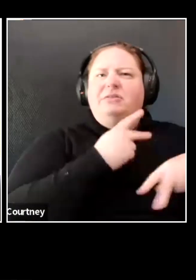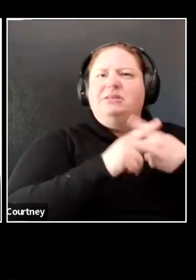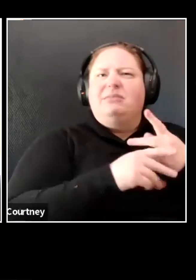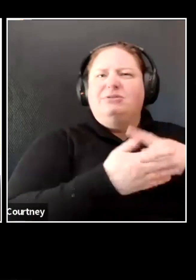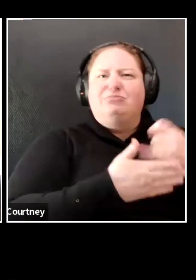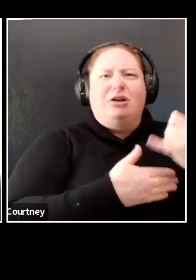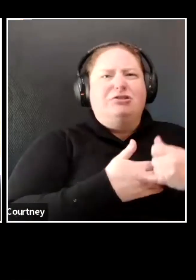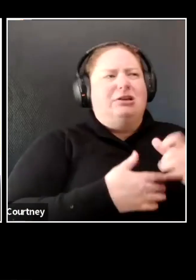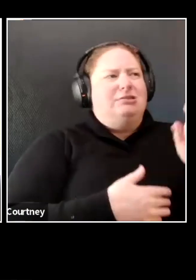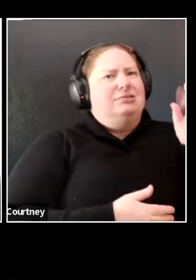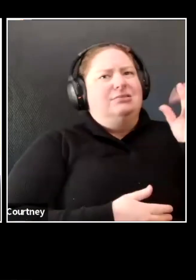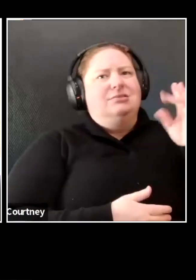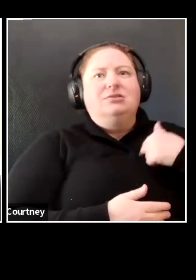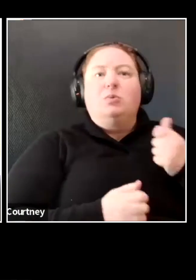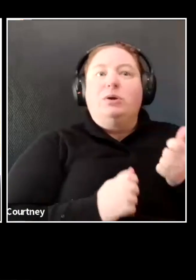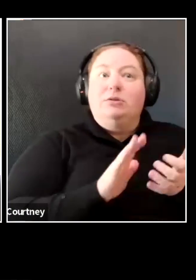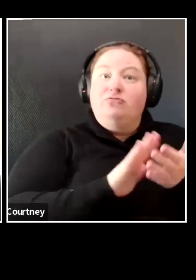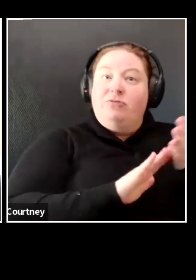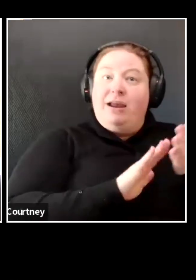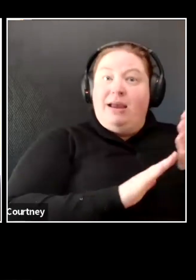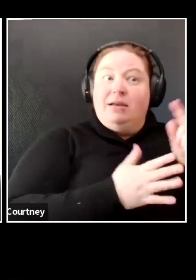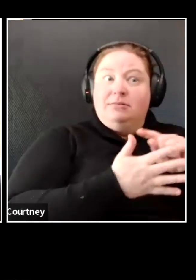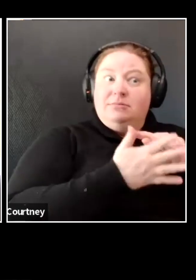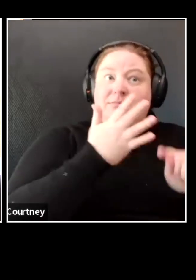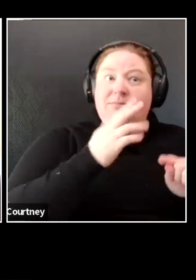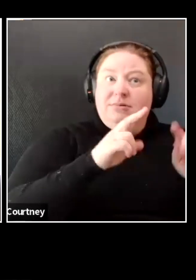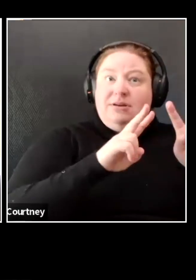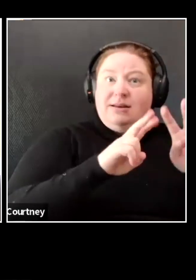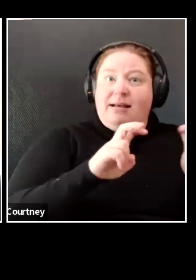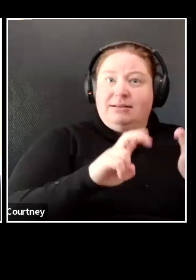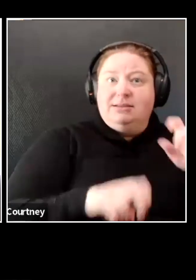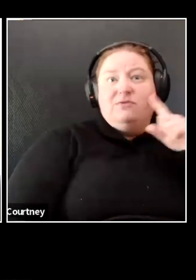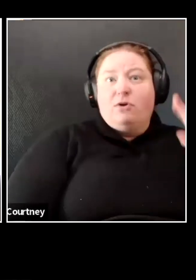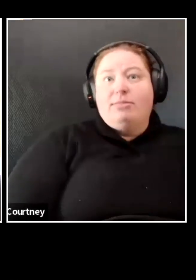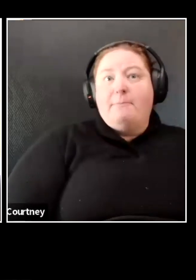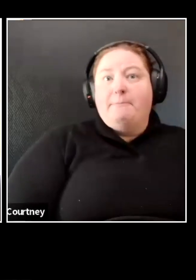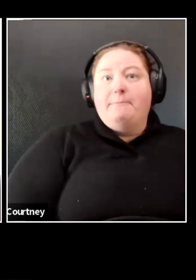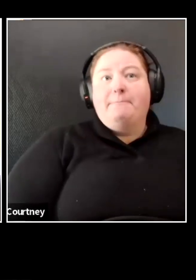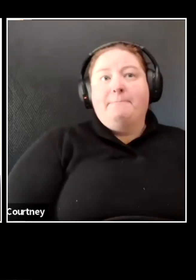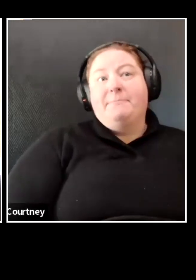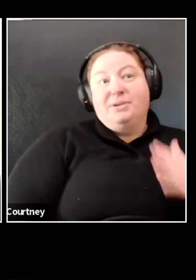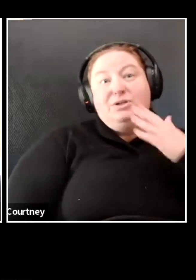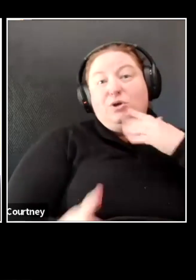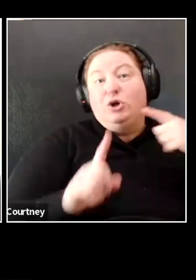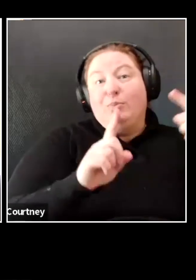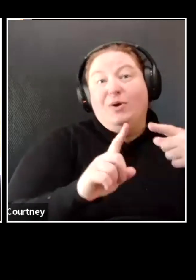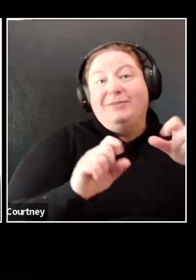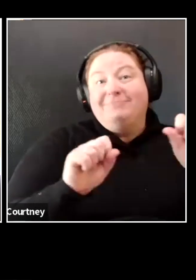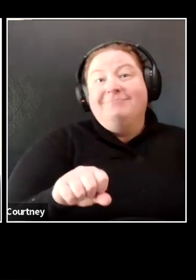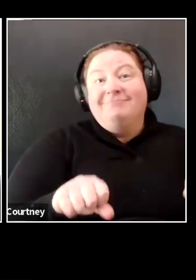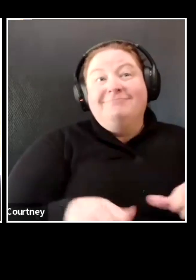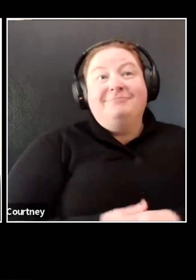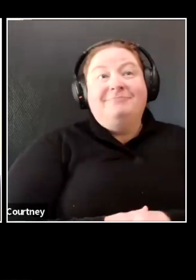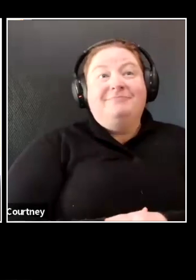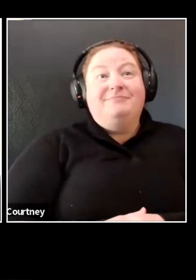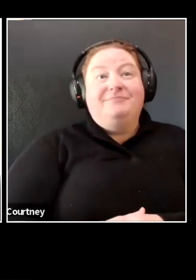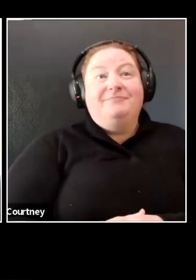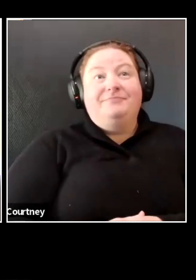we were able to run those analyses for them. So really good point and let's I I you know part of